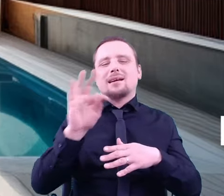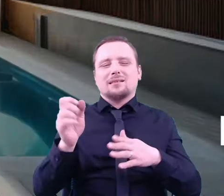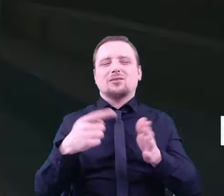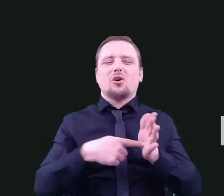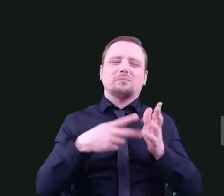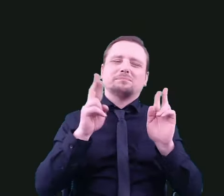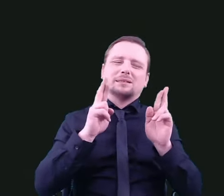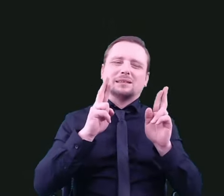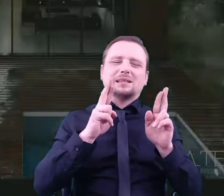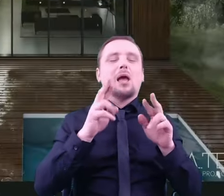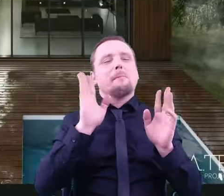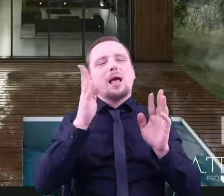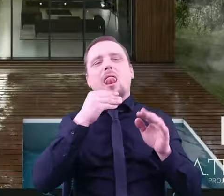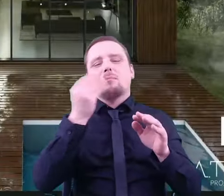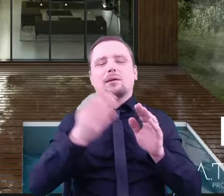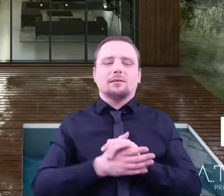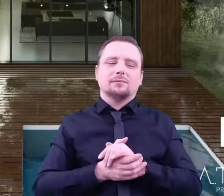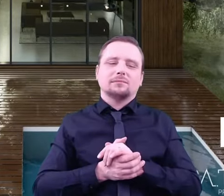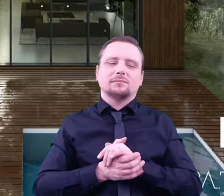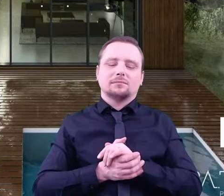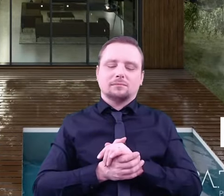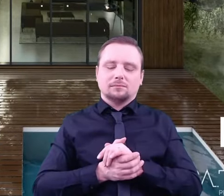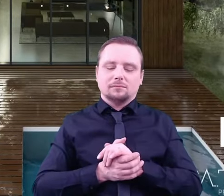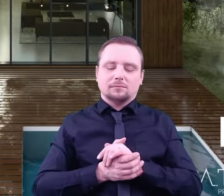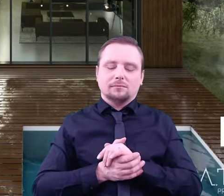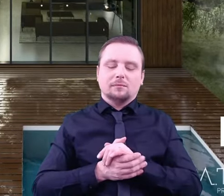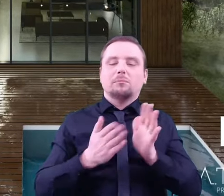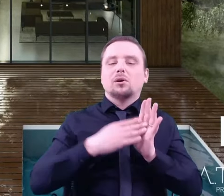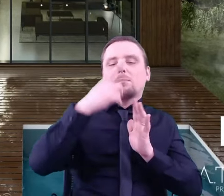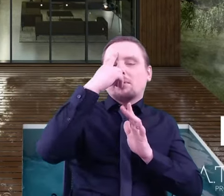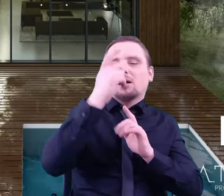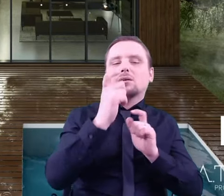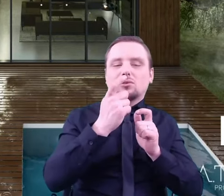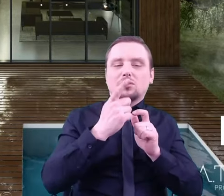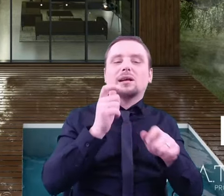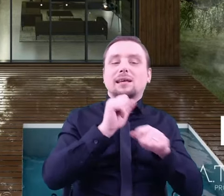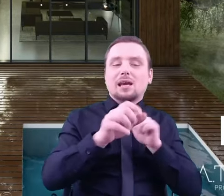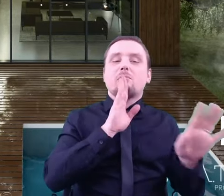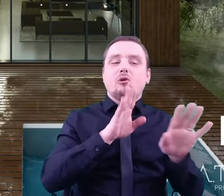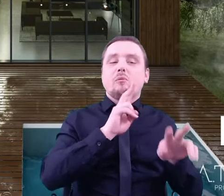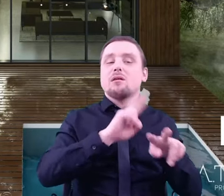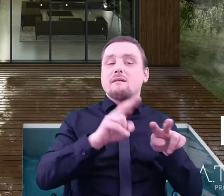It is important to remember that such a tool group exists and is worthy of interest.